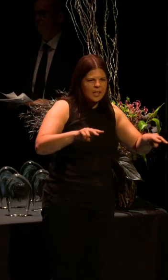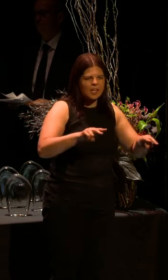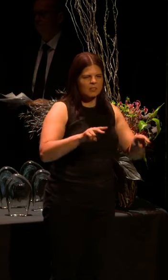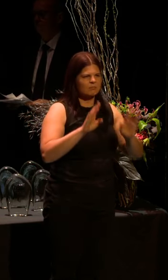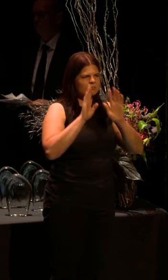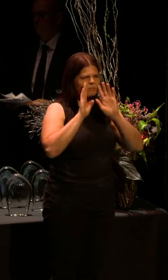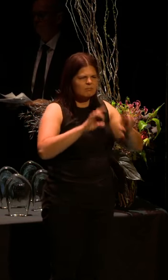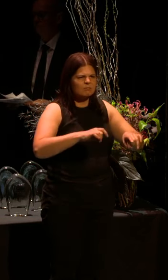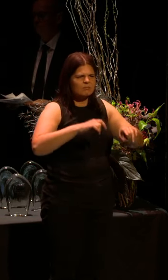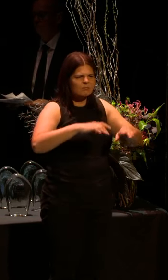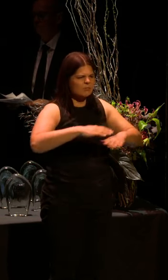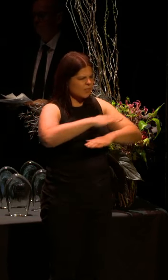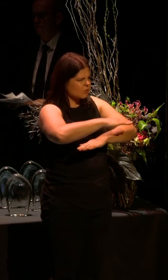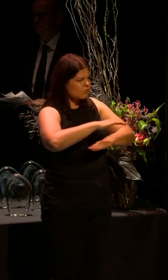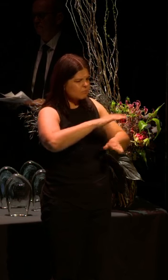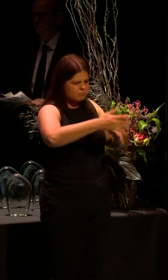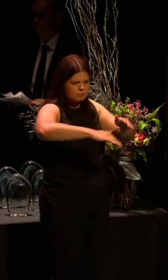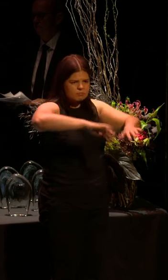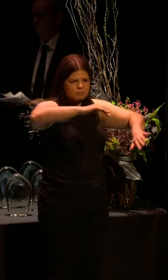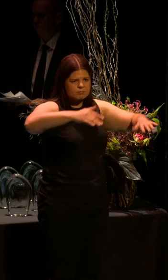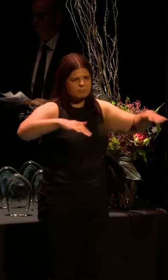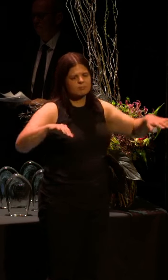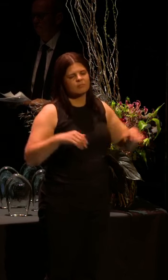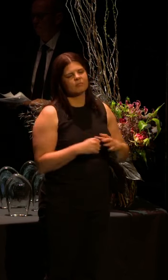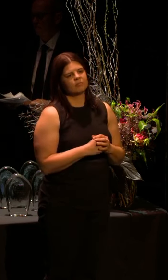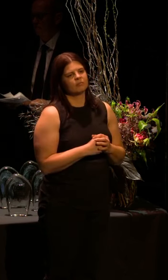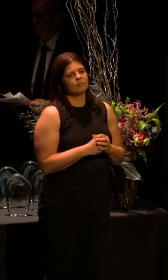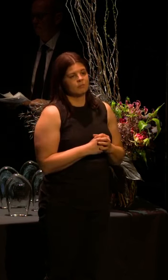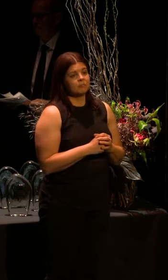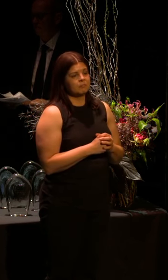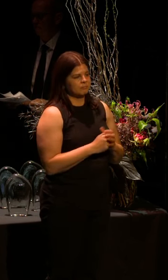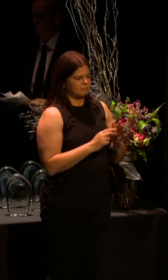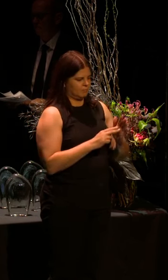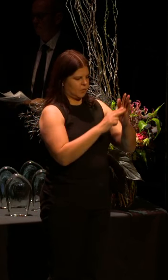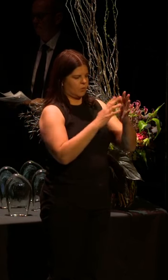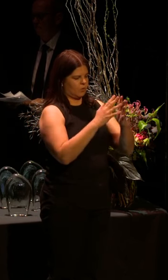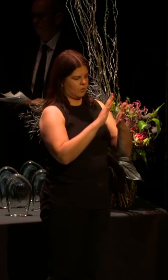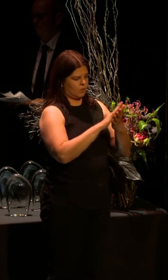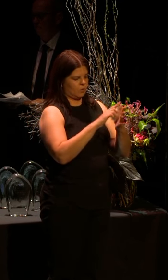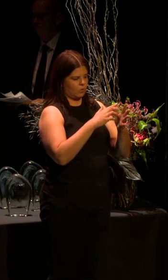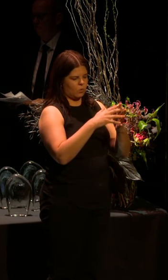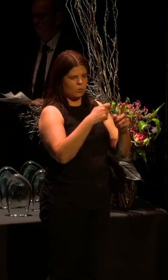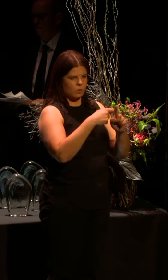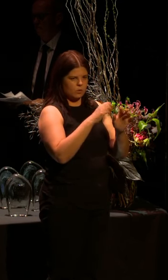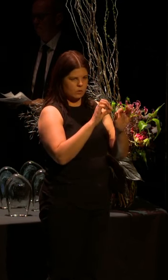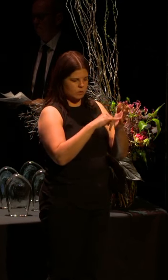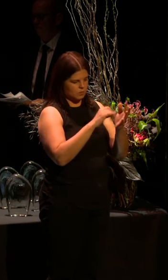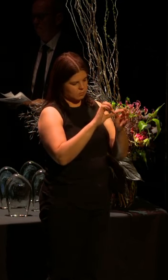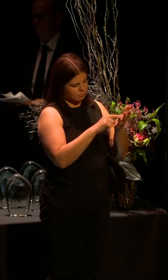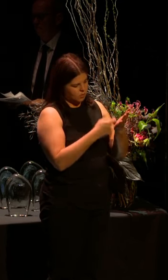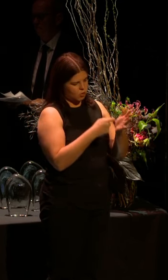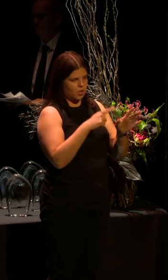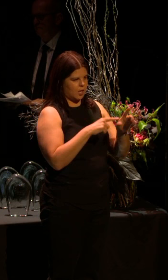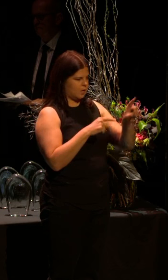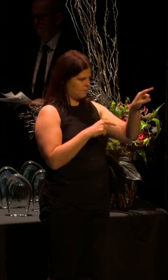The Eora nation's country spans...covers the Hawkesbury River to the north, the Nepean to the west, and the Georges River to the south.